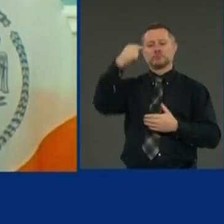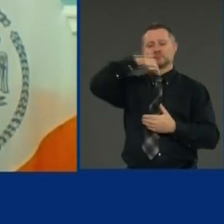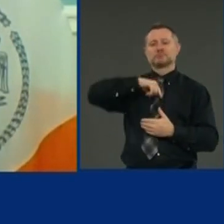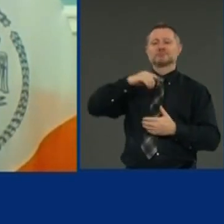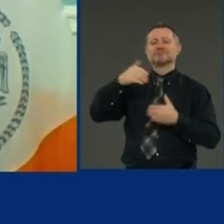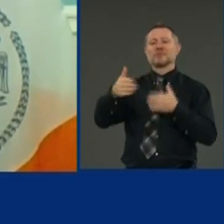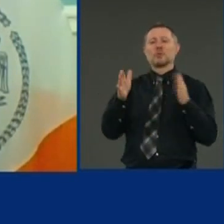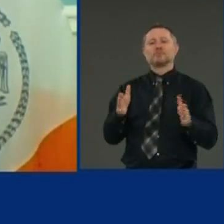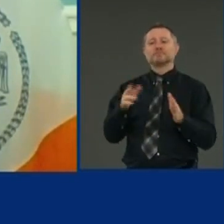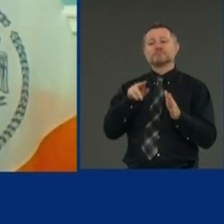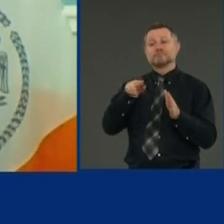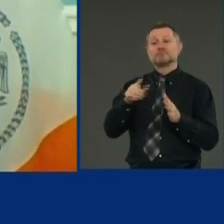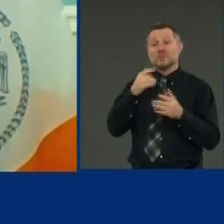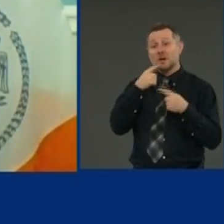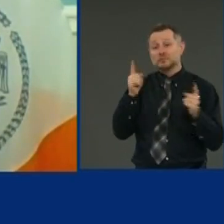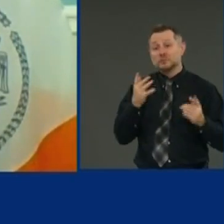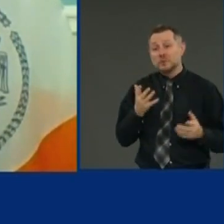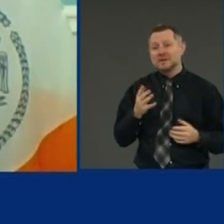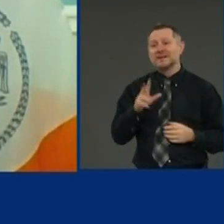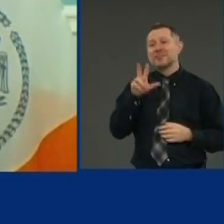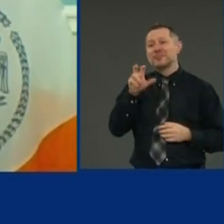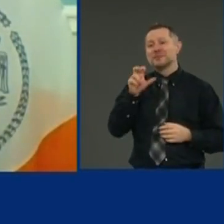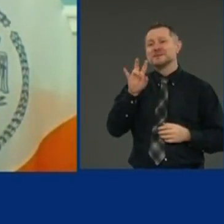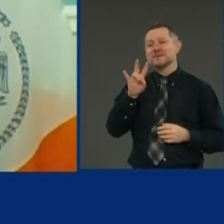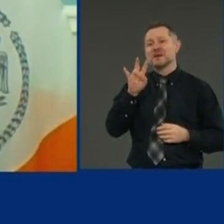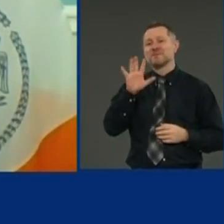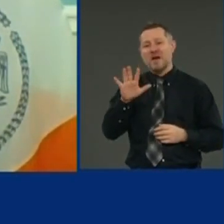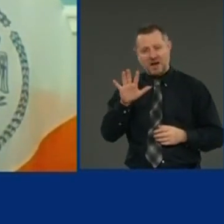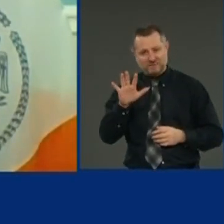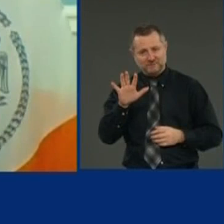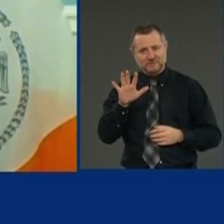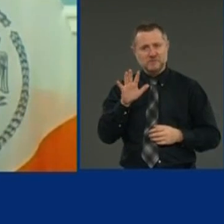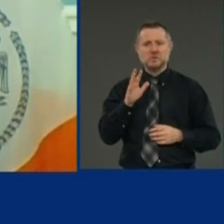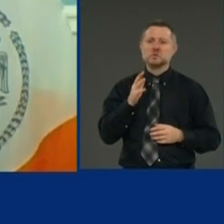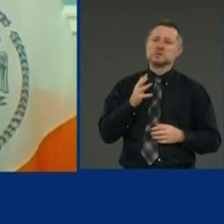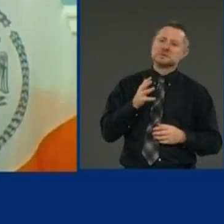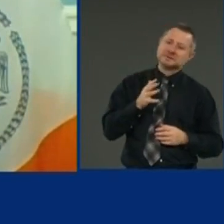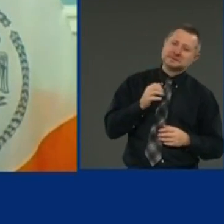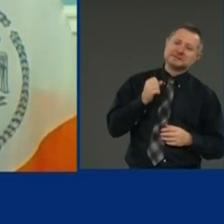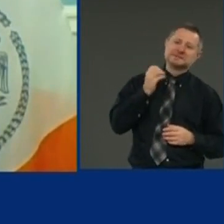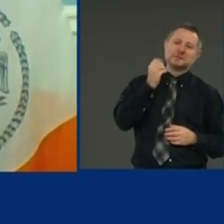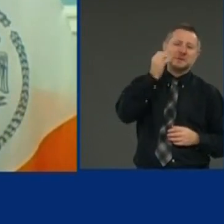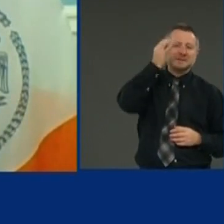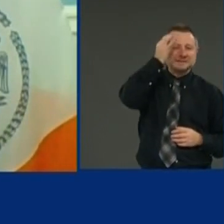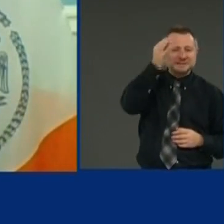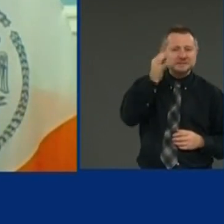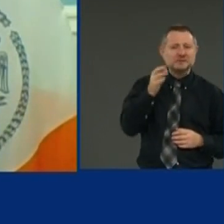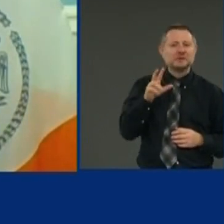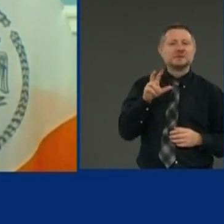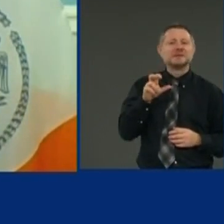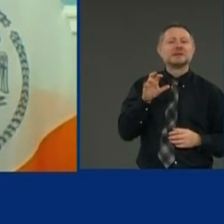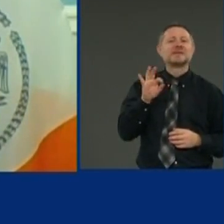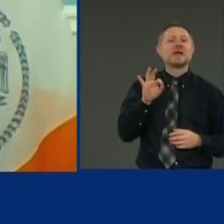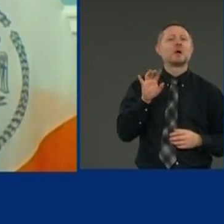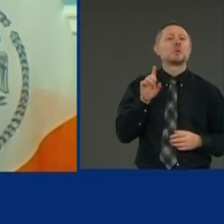CONFIDENT AND I KNOW YOU ARE TOO AND THAT'S THE NUMBER OF PEOPLE IN OUR PUBLIC HOSPITAL, ICU'S THIS MORNING.